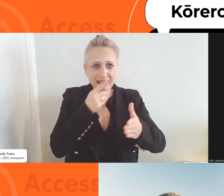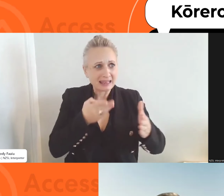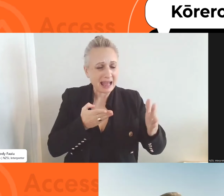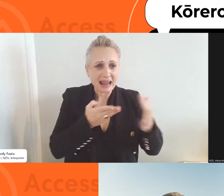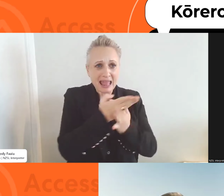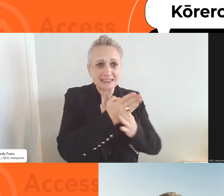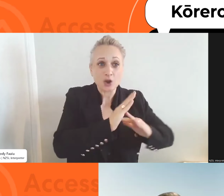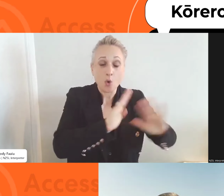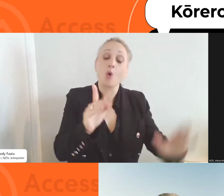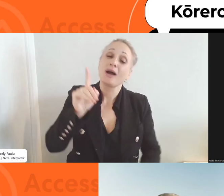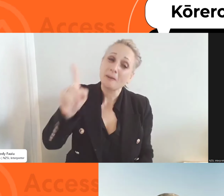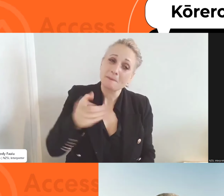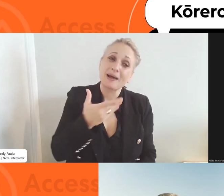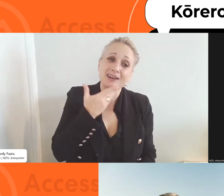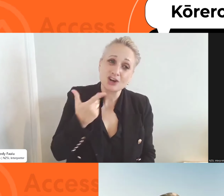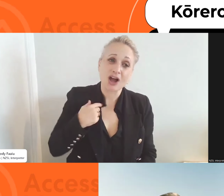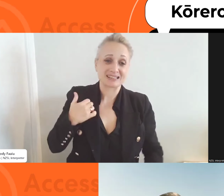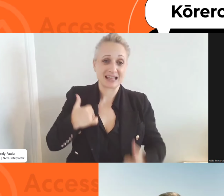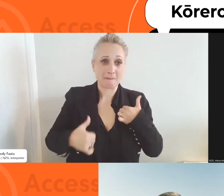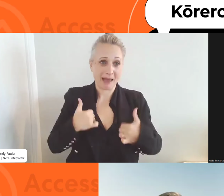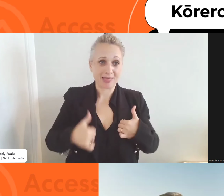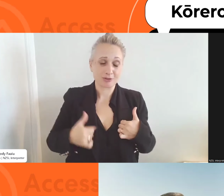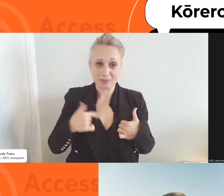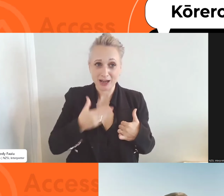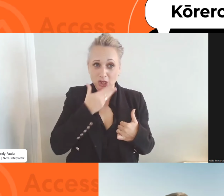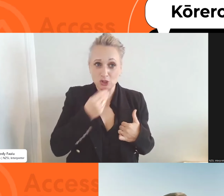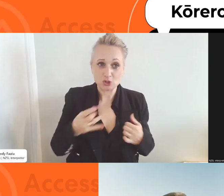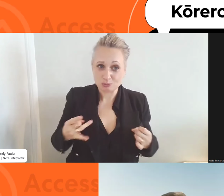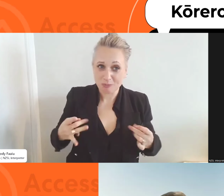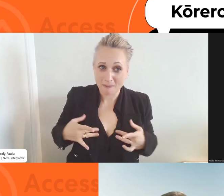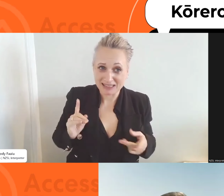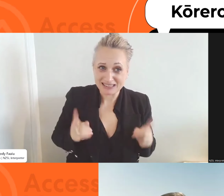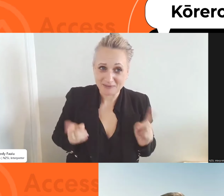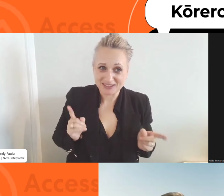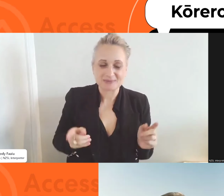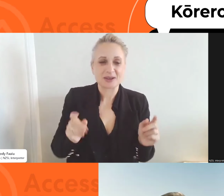can use by myself sometimes. Anyway, let's see what these architects